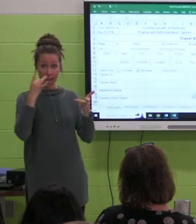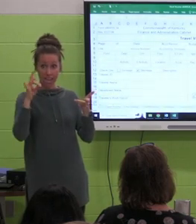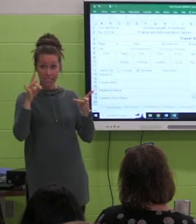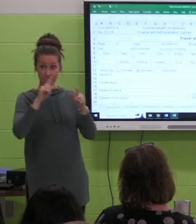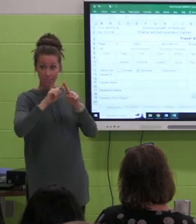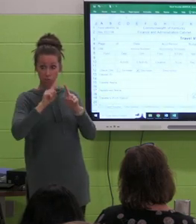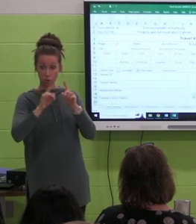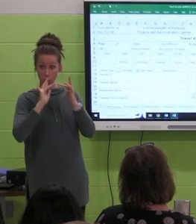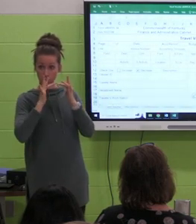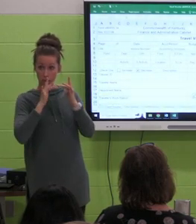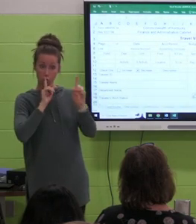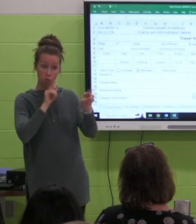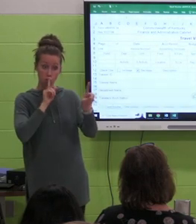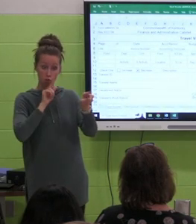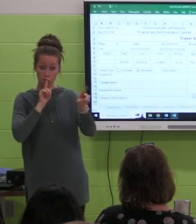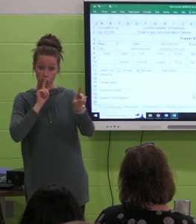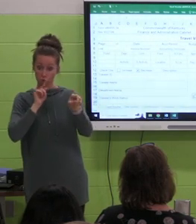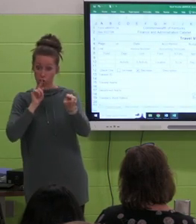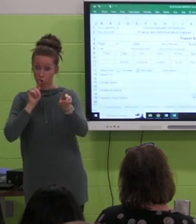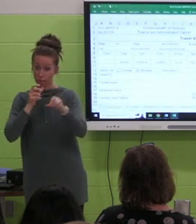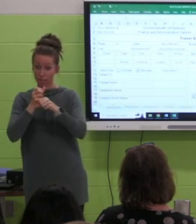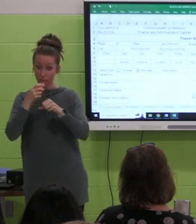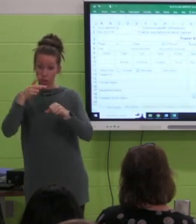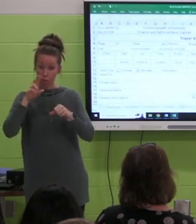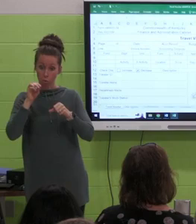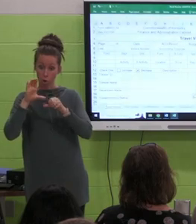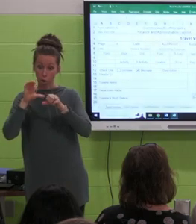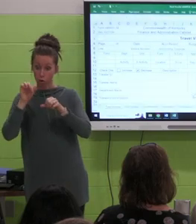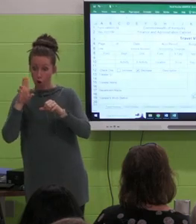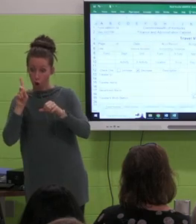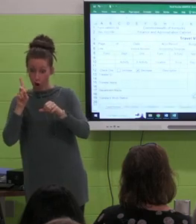and Order order that and order this and get the pro card and we're not going to be procurement